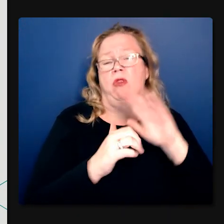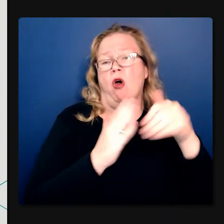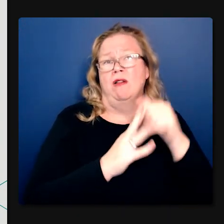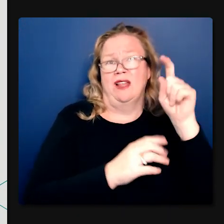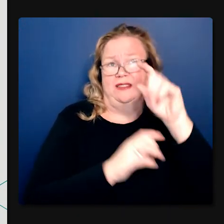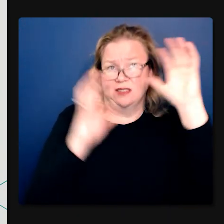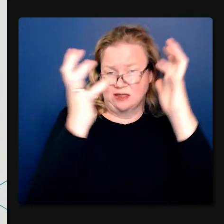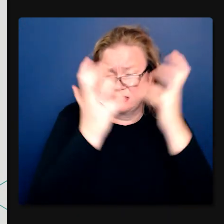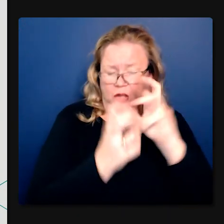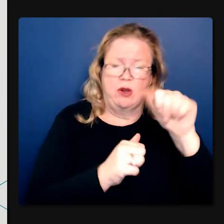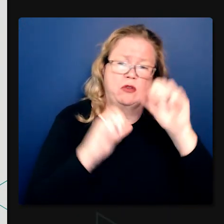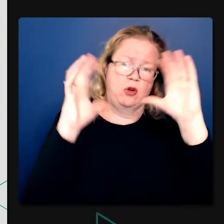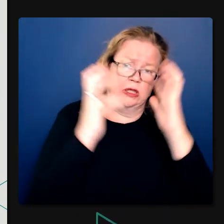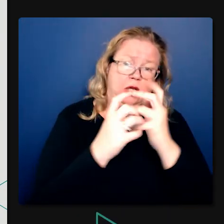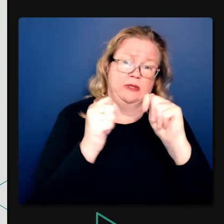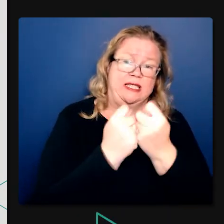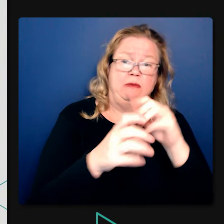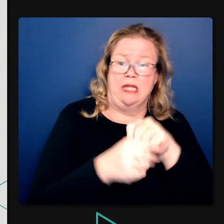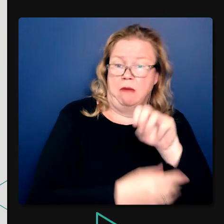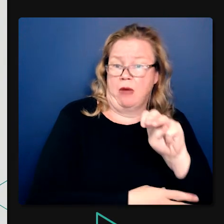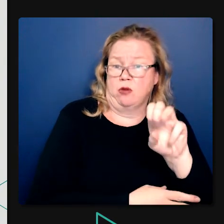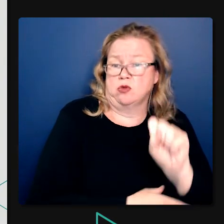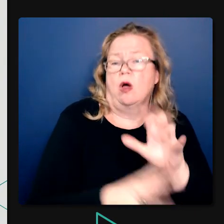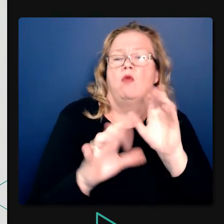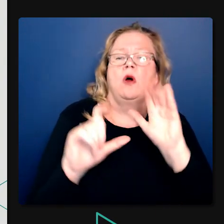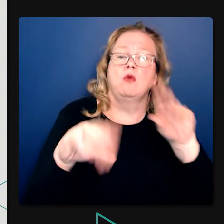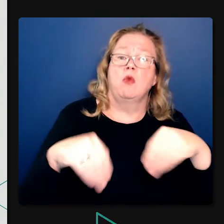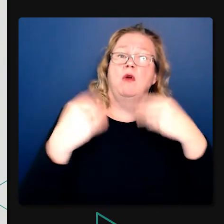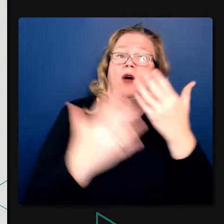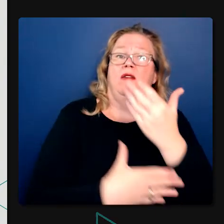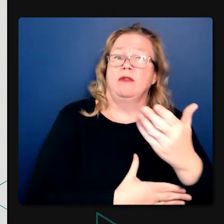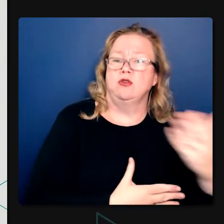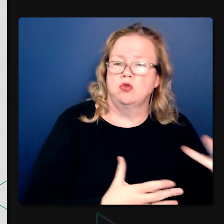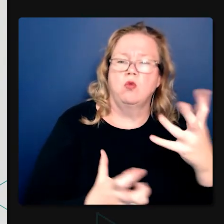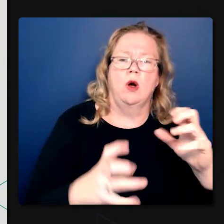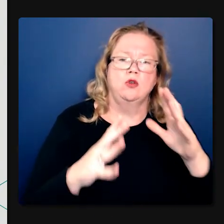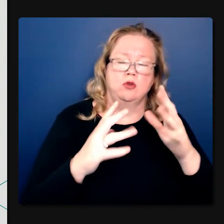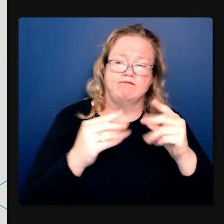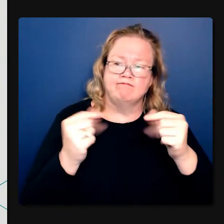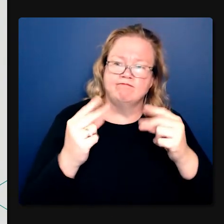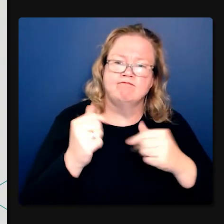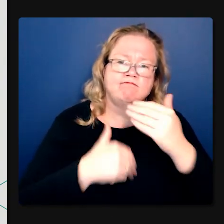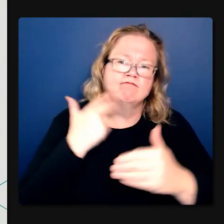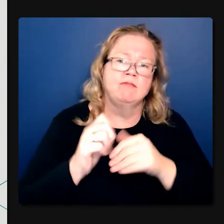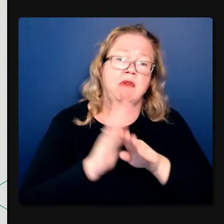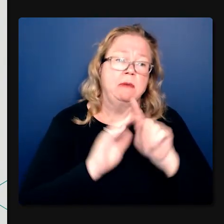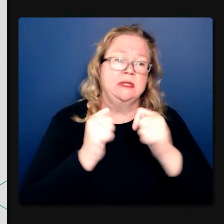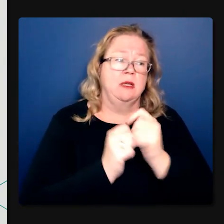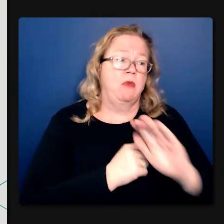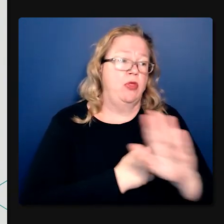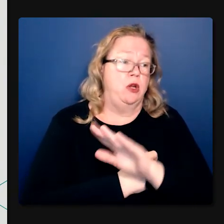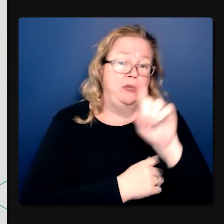overall, to xCloud and other cloud teams in Microsoft. We want to be able to propose features. We want to expedite our development teams needs